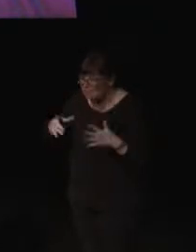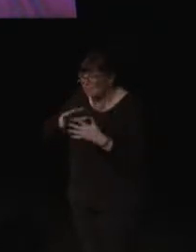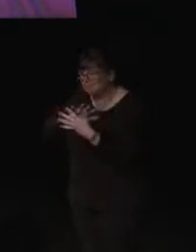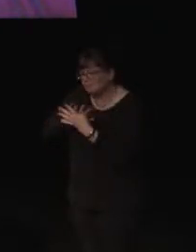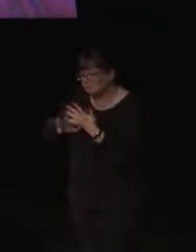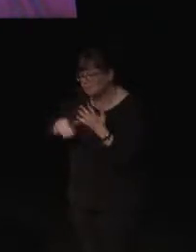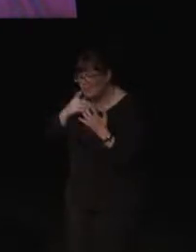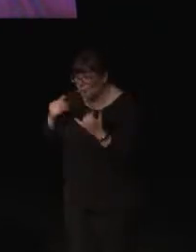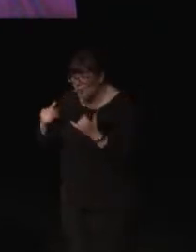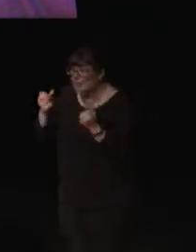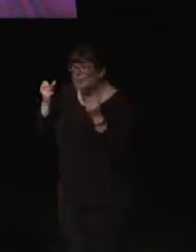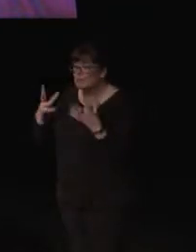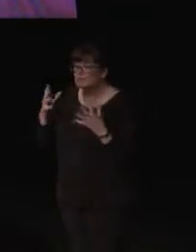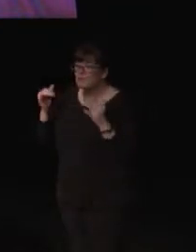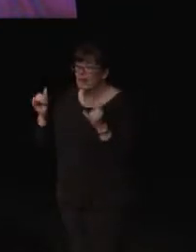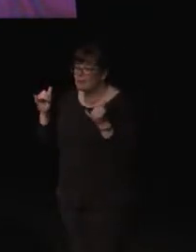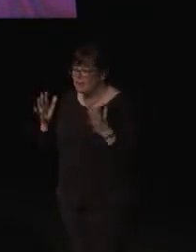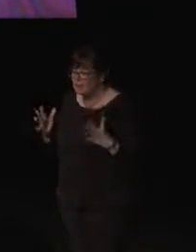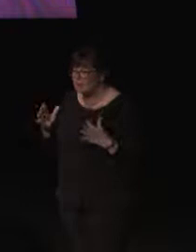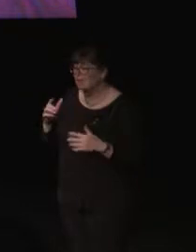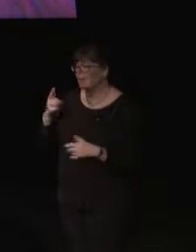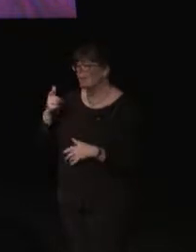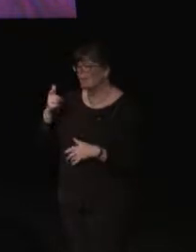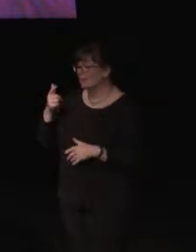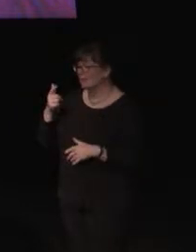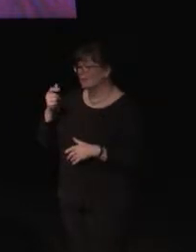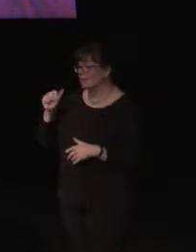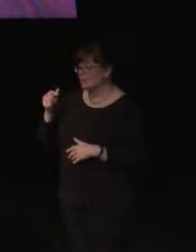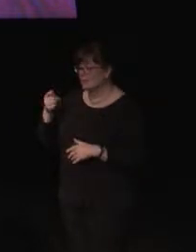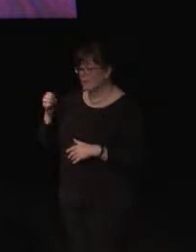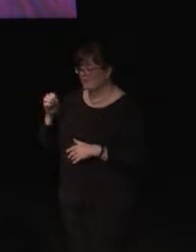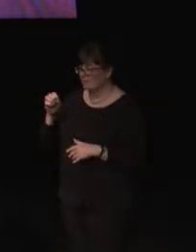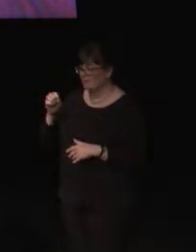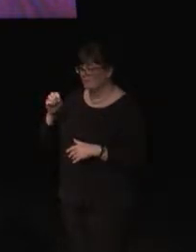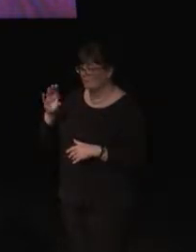which is multiplayer and game chat. So, a whole suite of services.